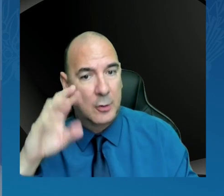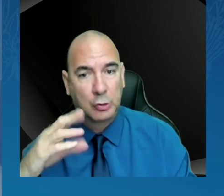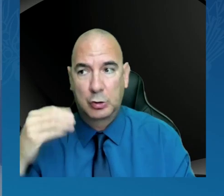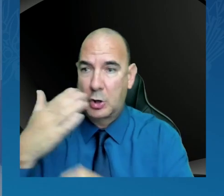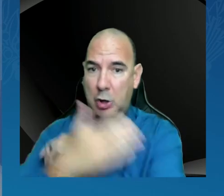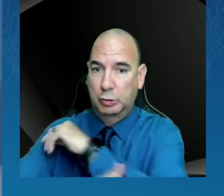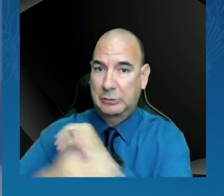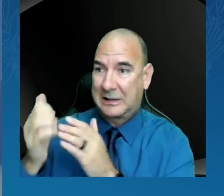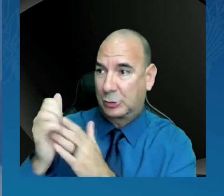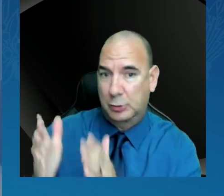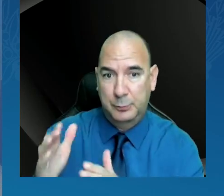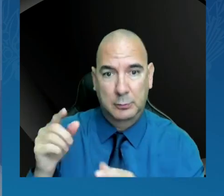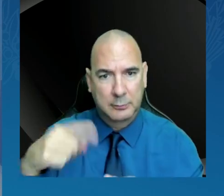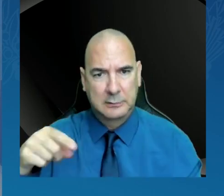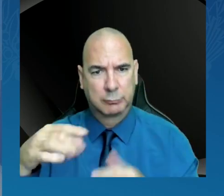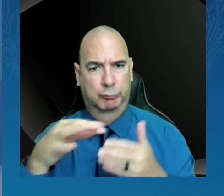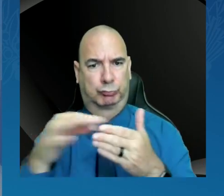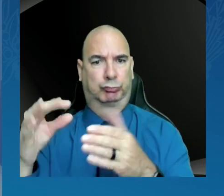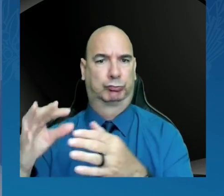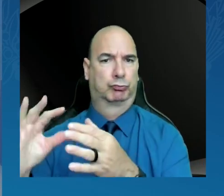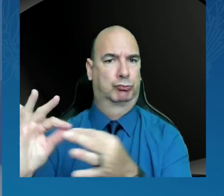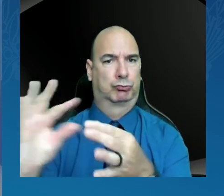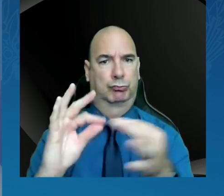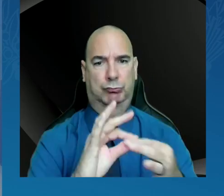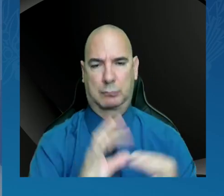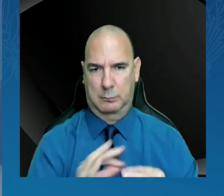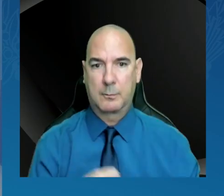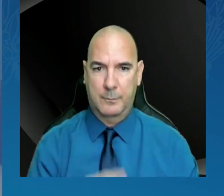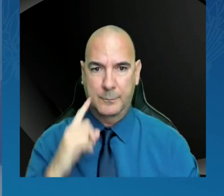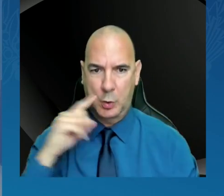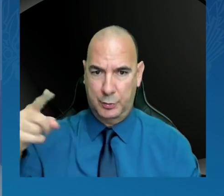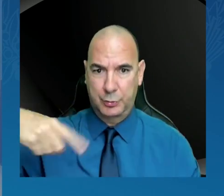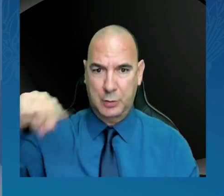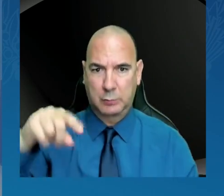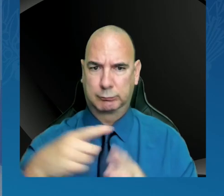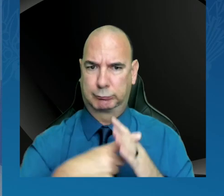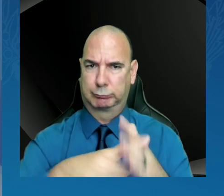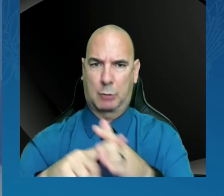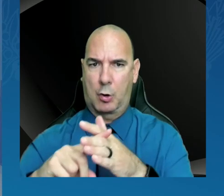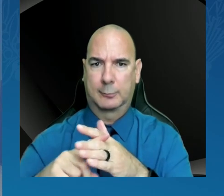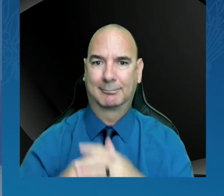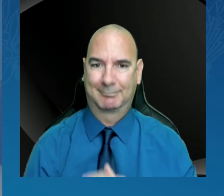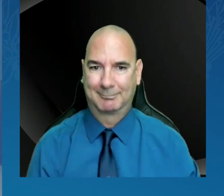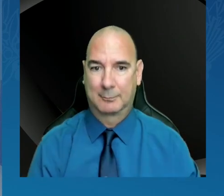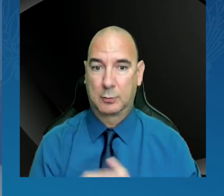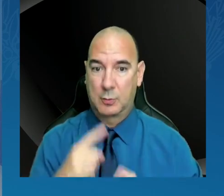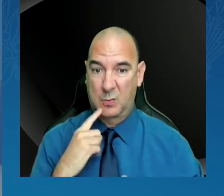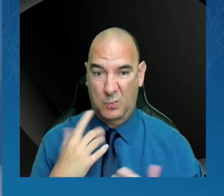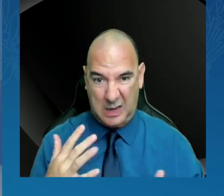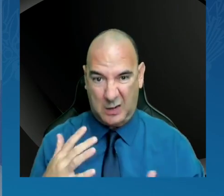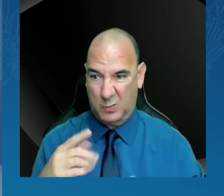Even in a two and a half hour summit, we can only touch on a fraction of the innovative investment